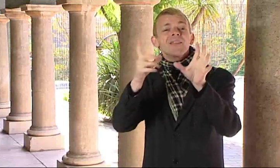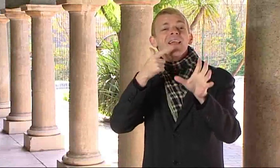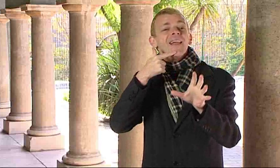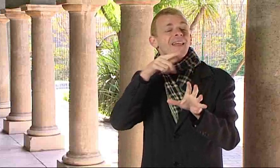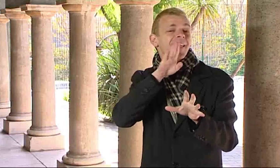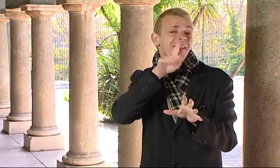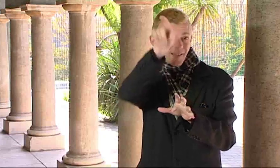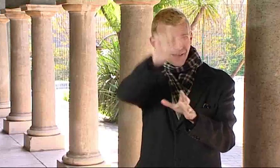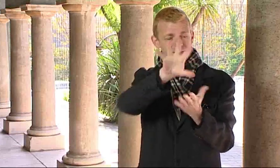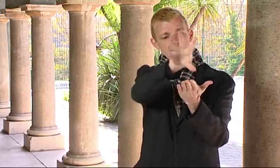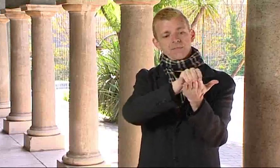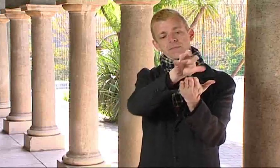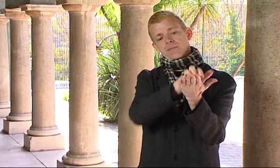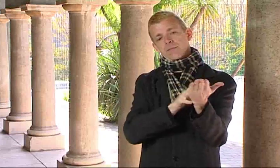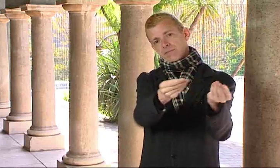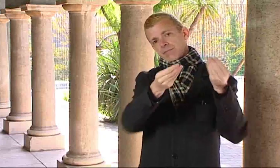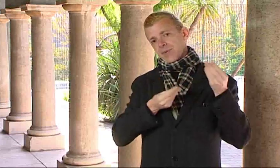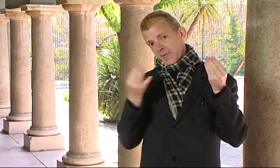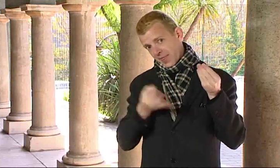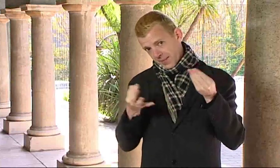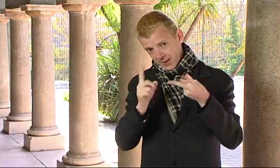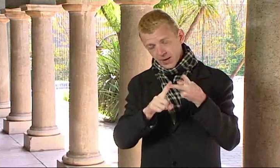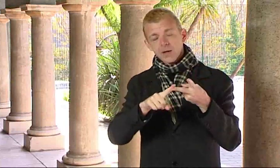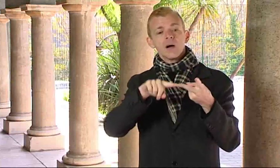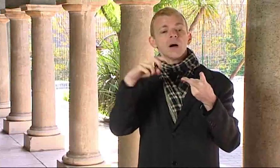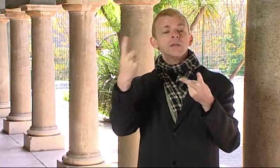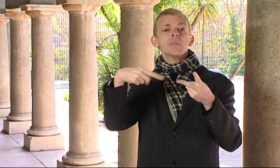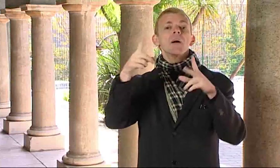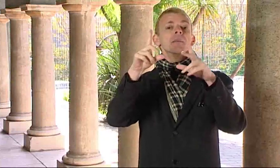the materials in a certain format, they can provide text,